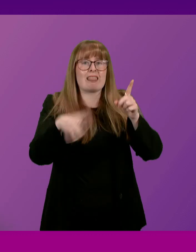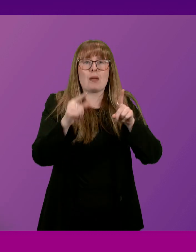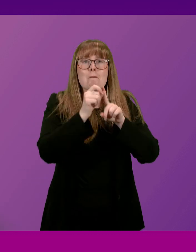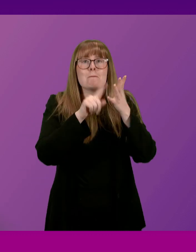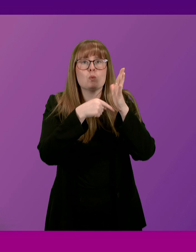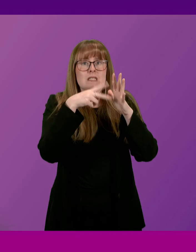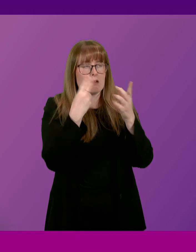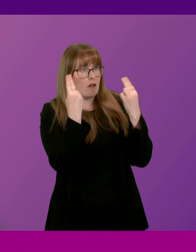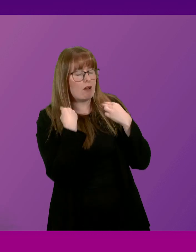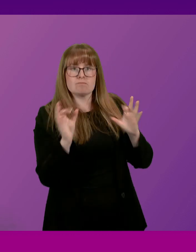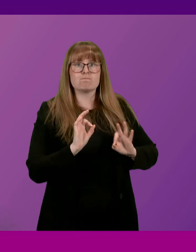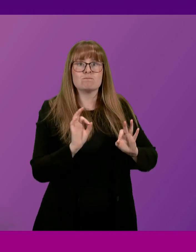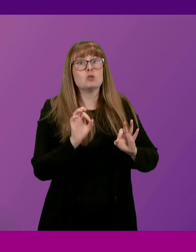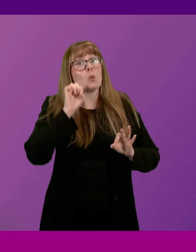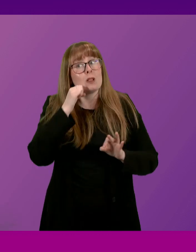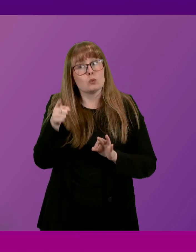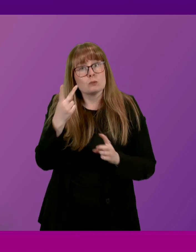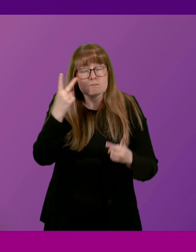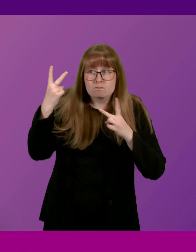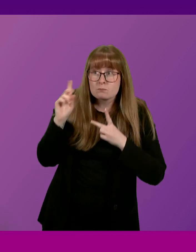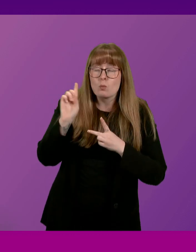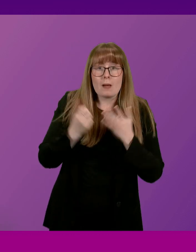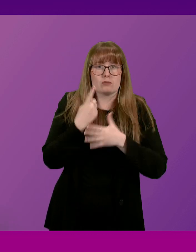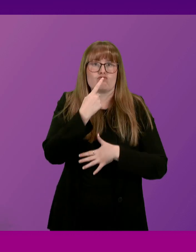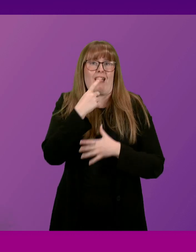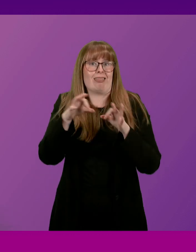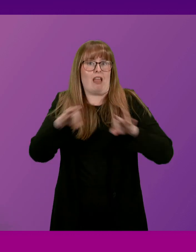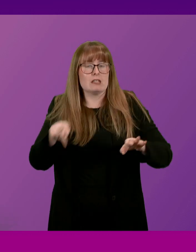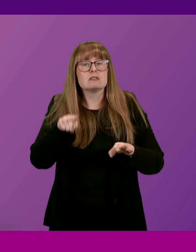will John Swinney re-examine his red lines, support our defence sector,